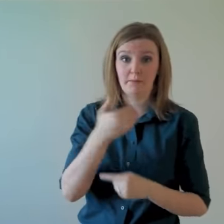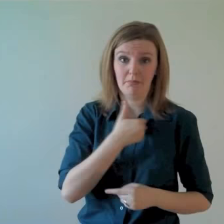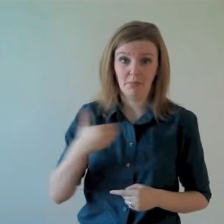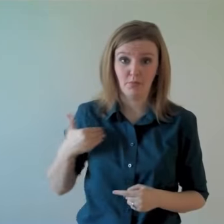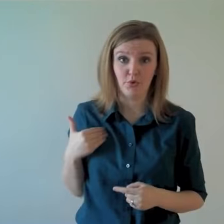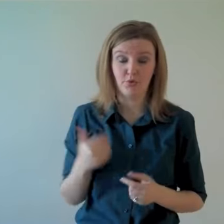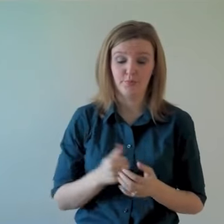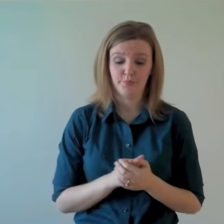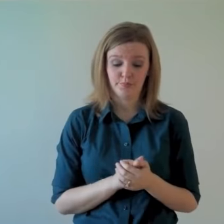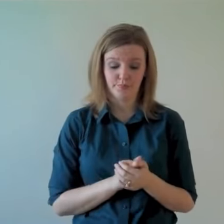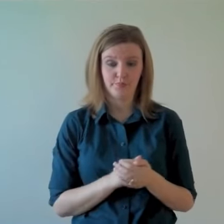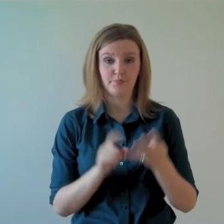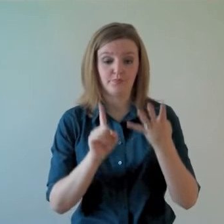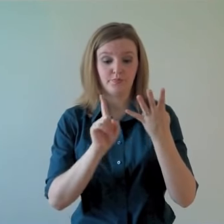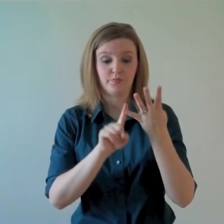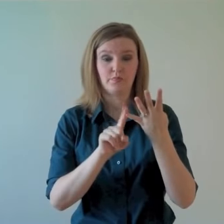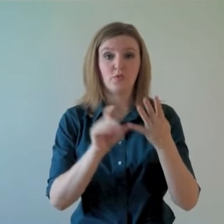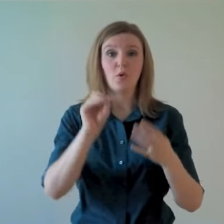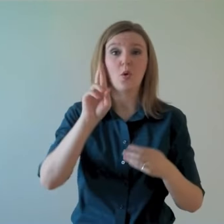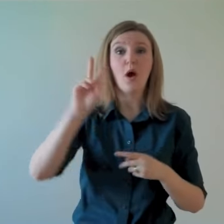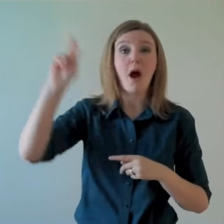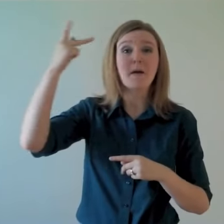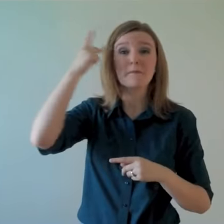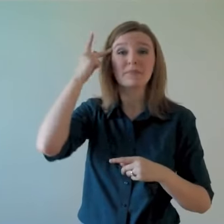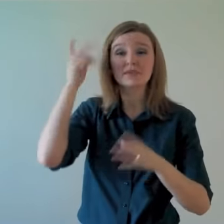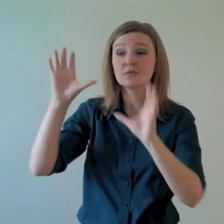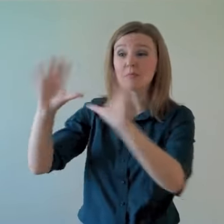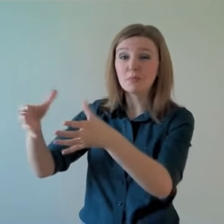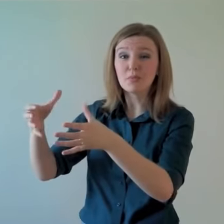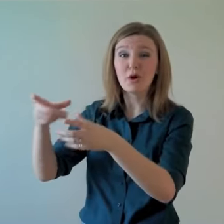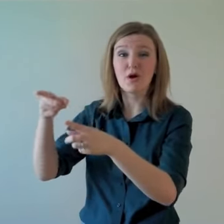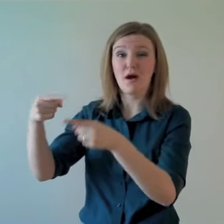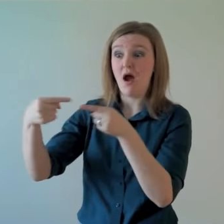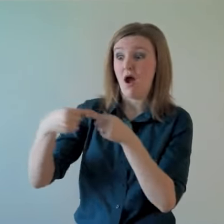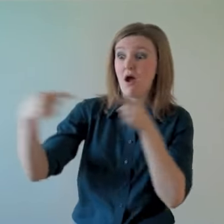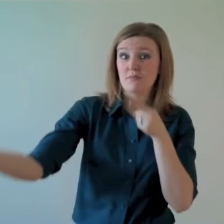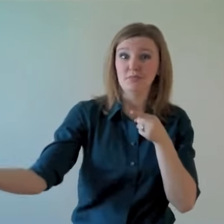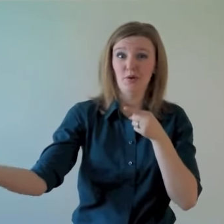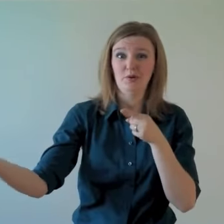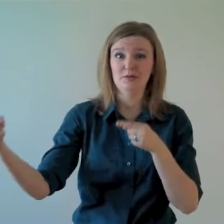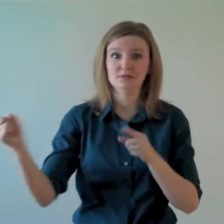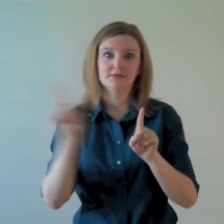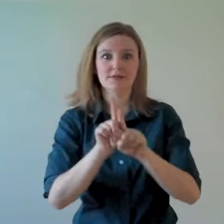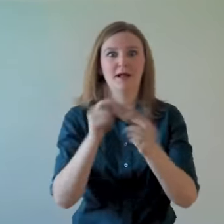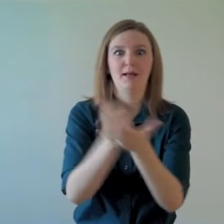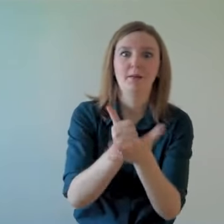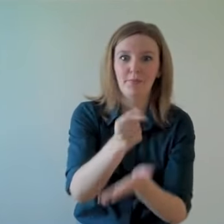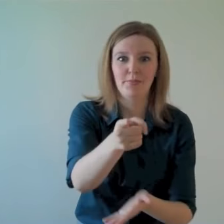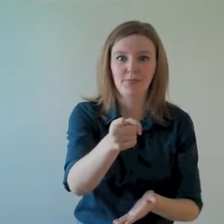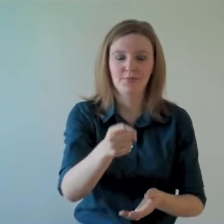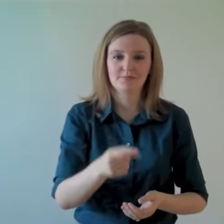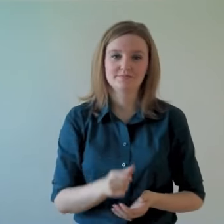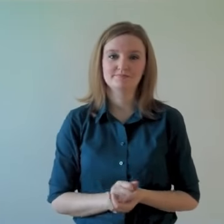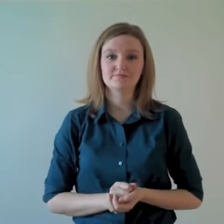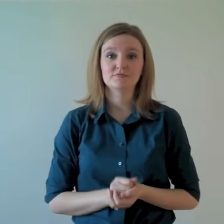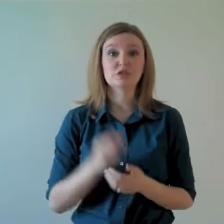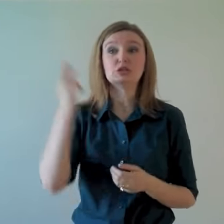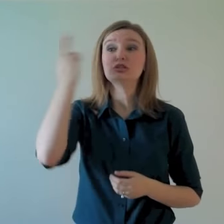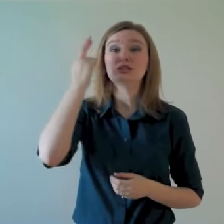someone from the another political party or a challenger who will help you vote. The reason for this restriction